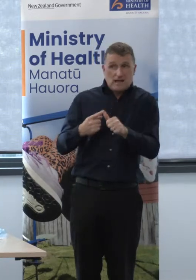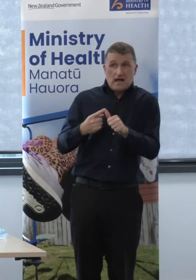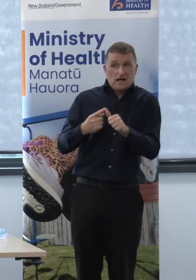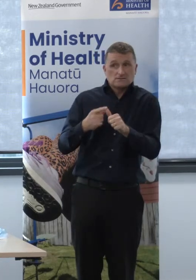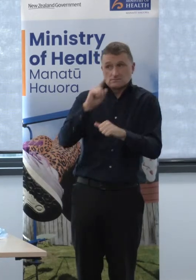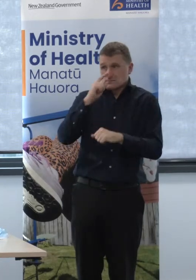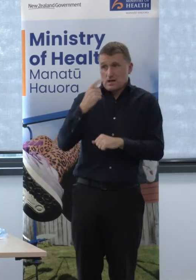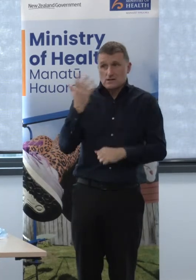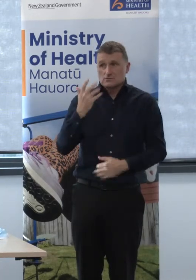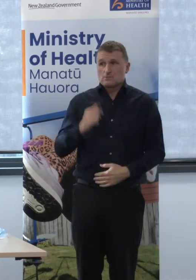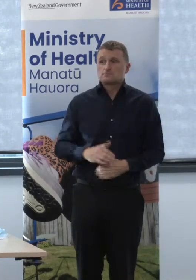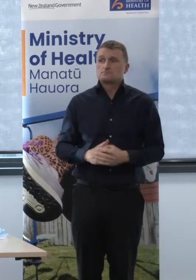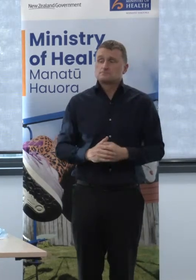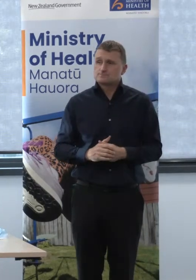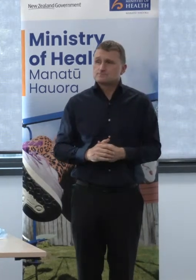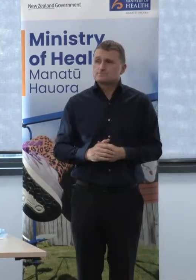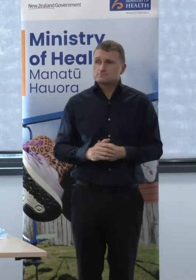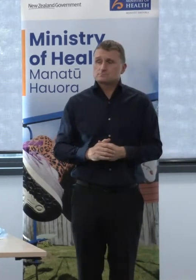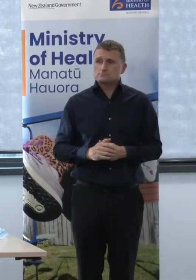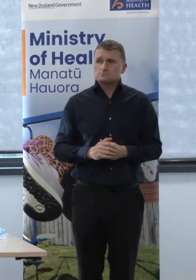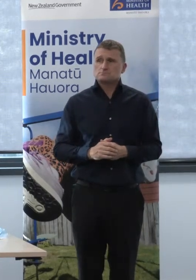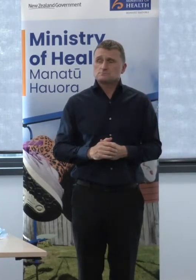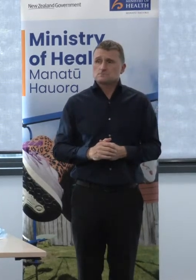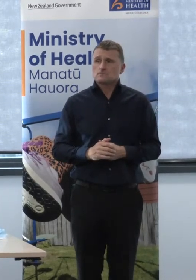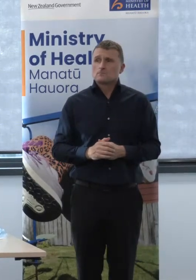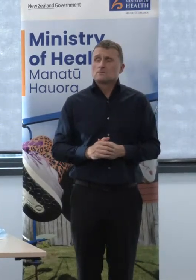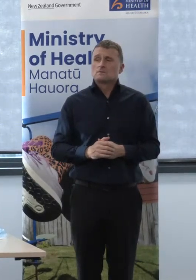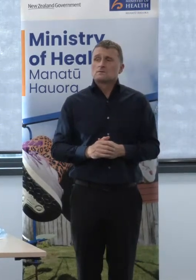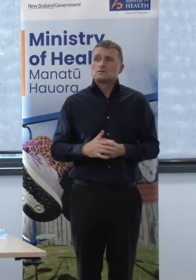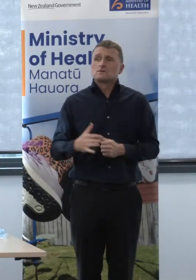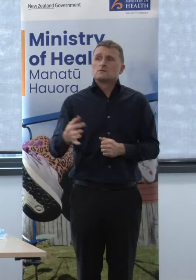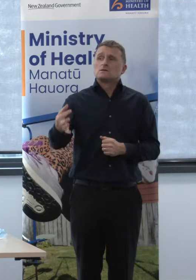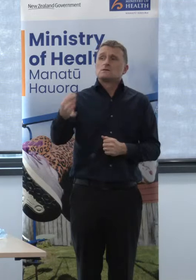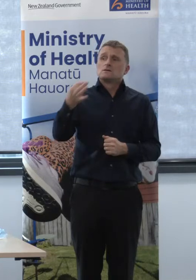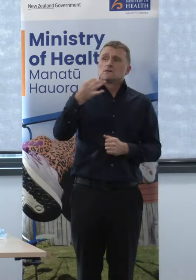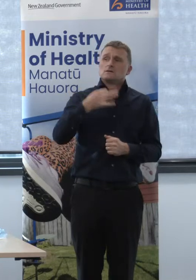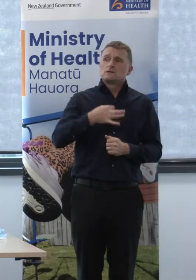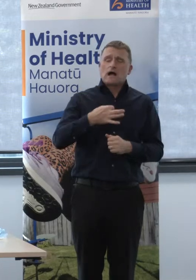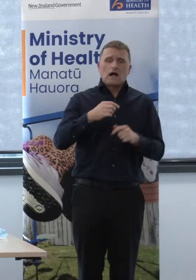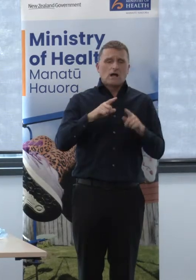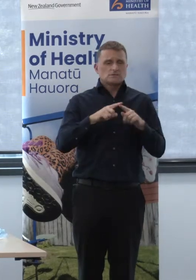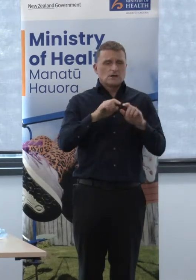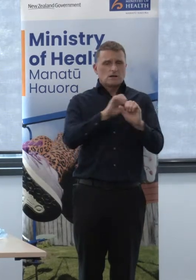certain the answer to that type